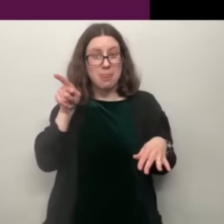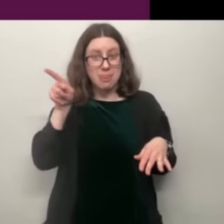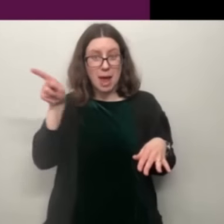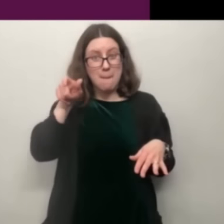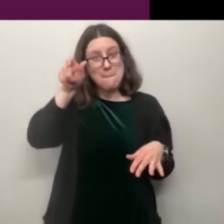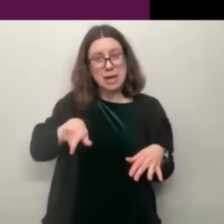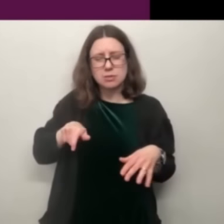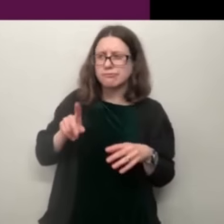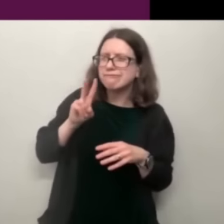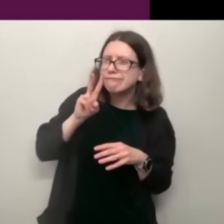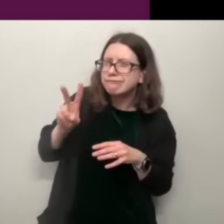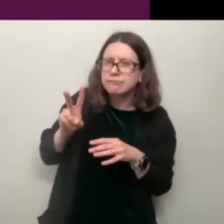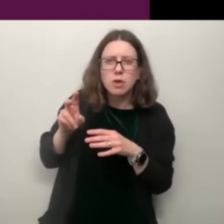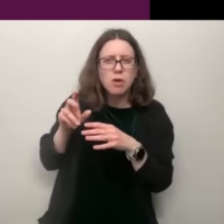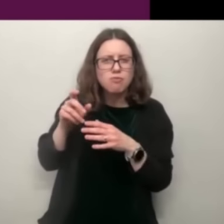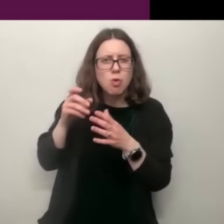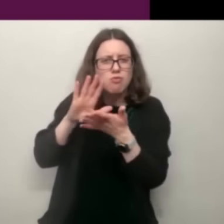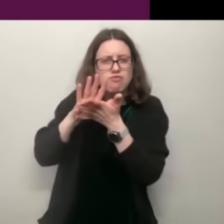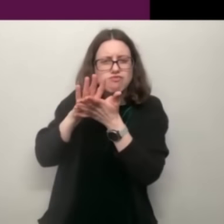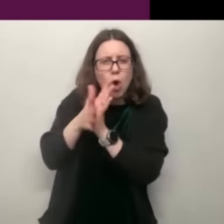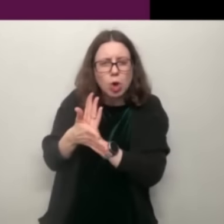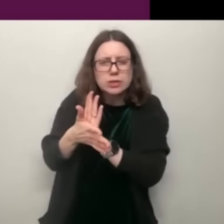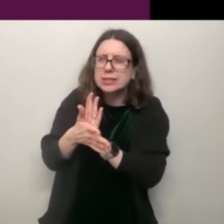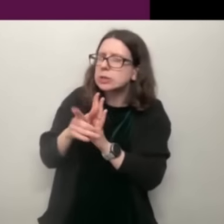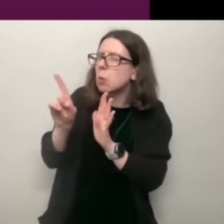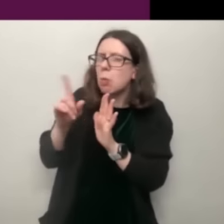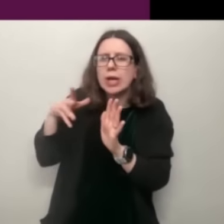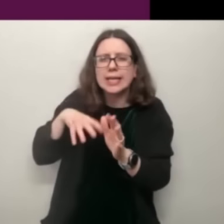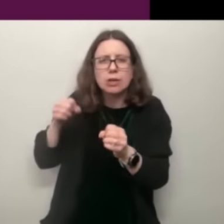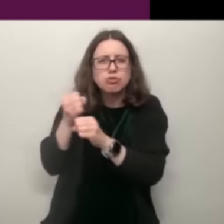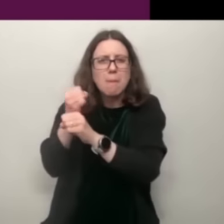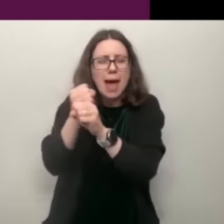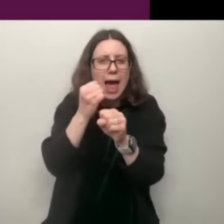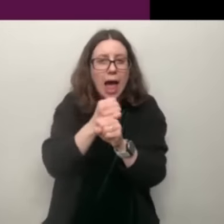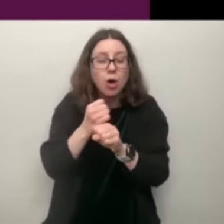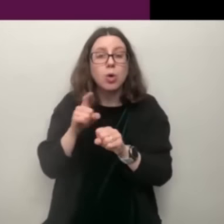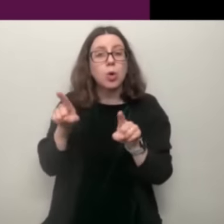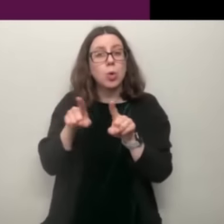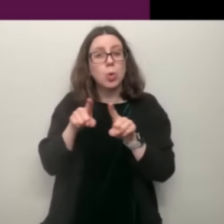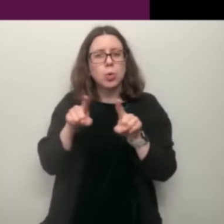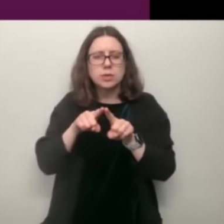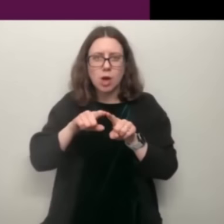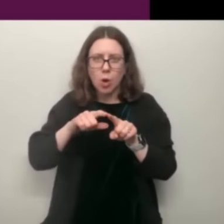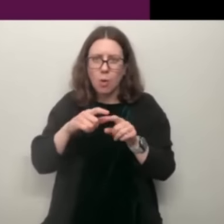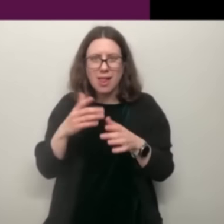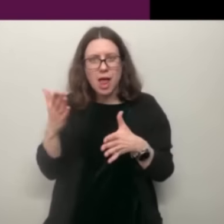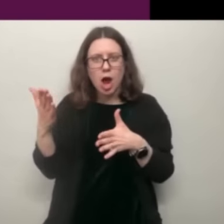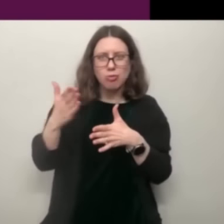And you could also see here that we've got the original castings, these large castings, these beautiful rounded shapes.